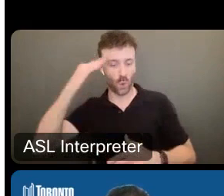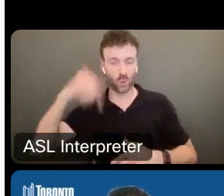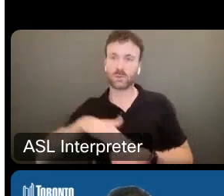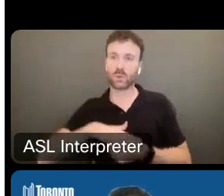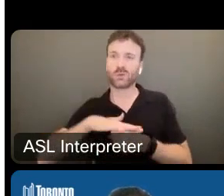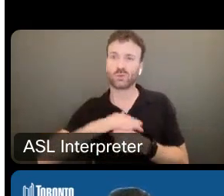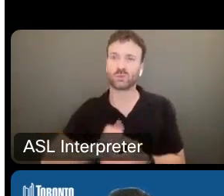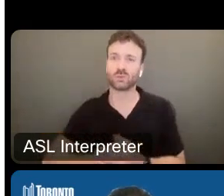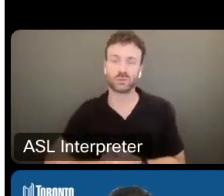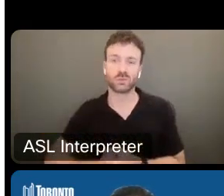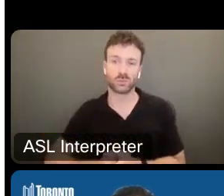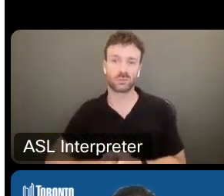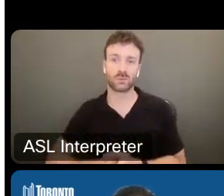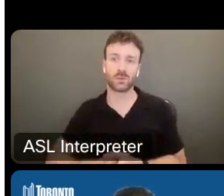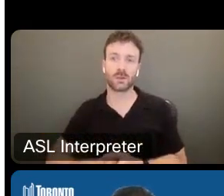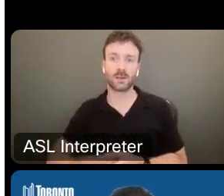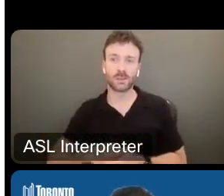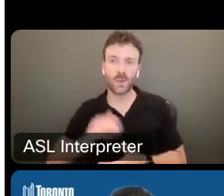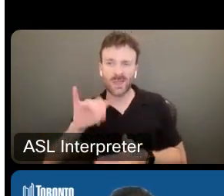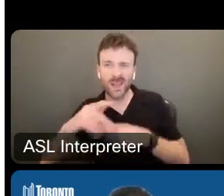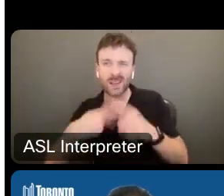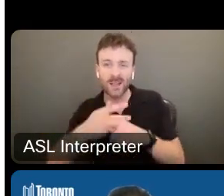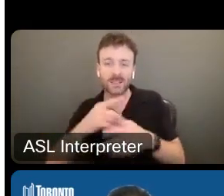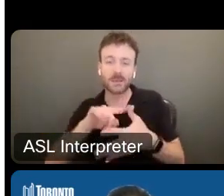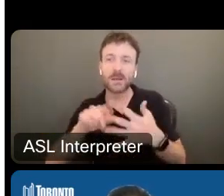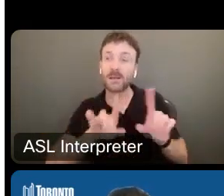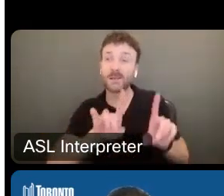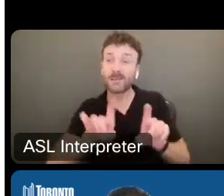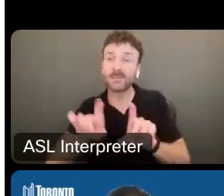But again, rolling with those types of pilots and making sure that we're doing things in